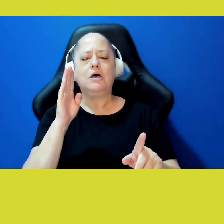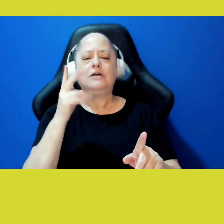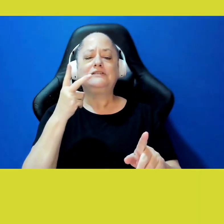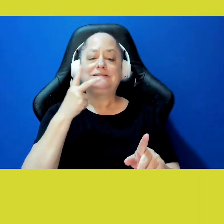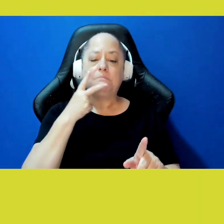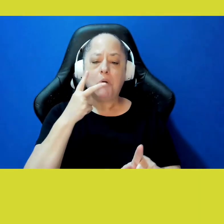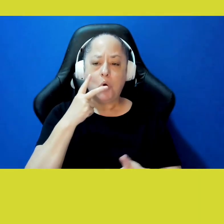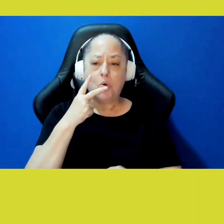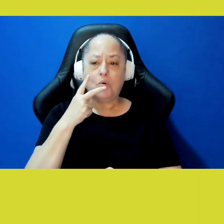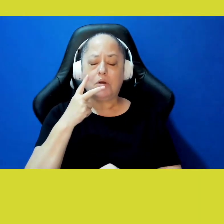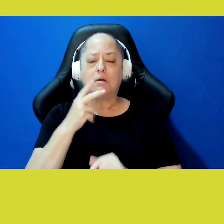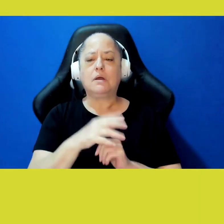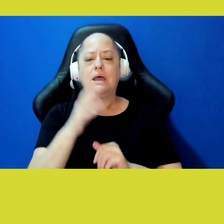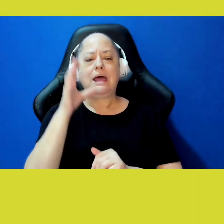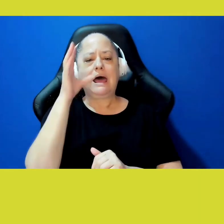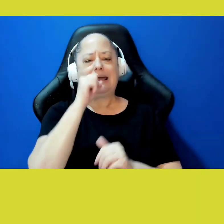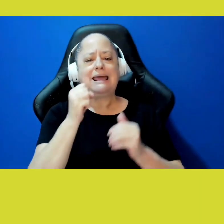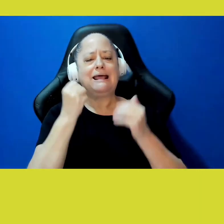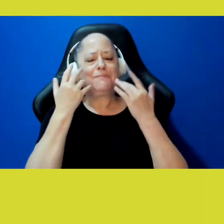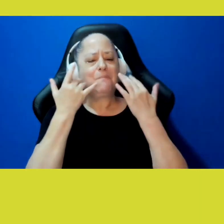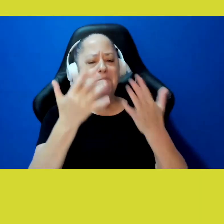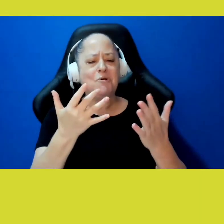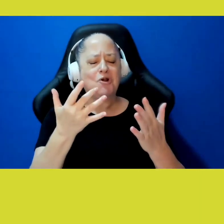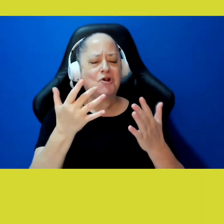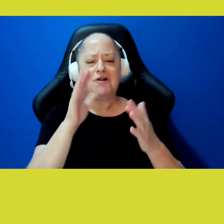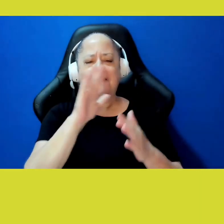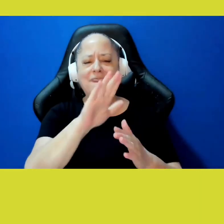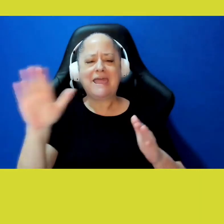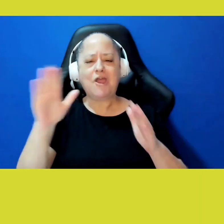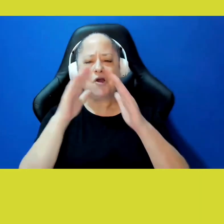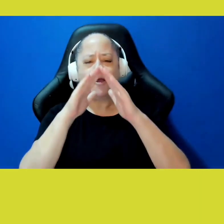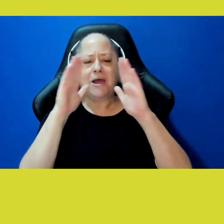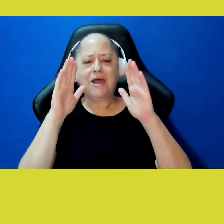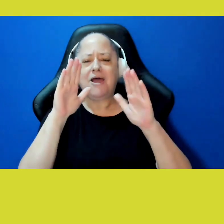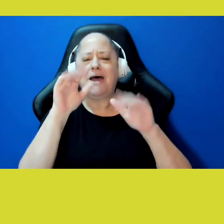I guess burn down their apartment or whatever you know that how some of these things are